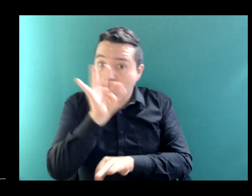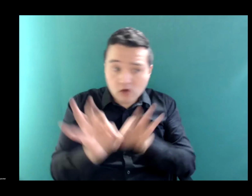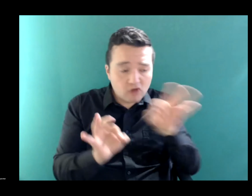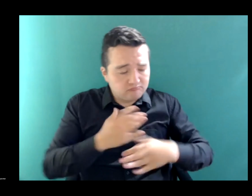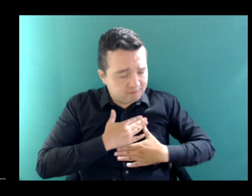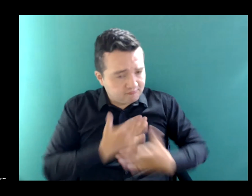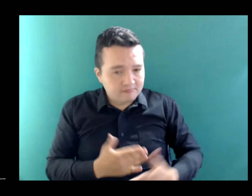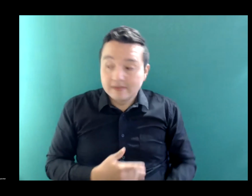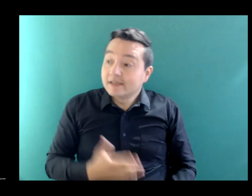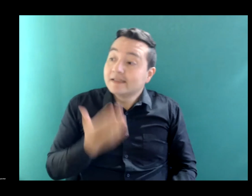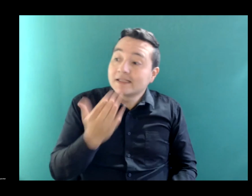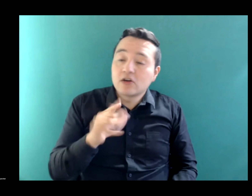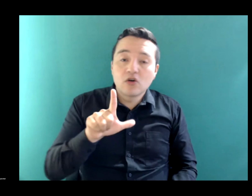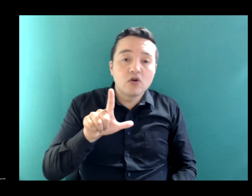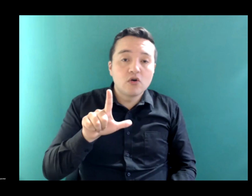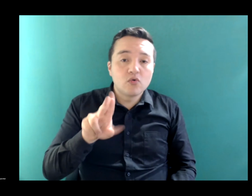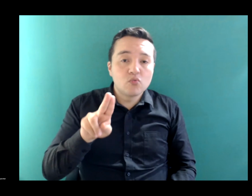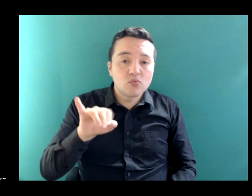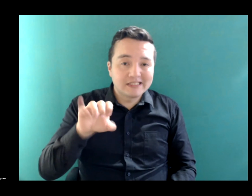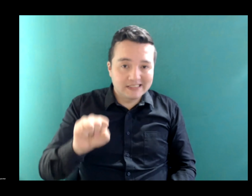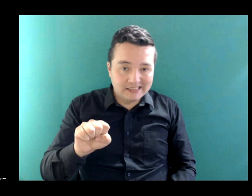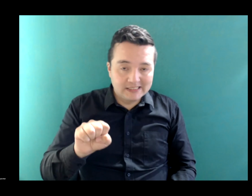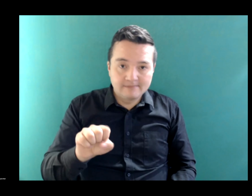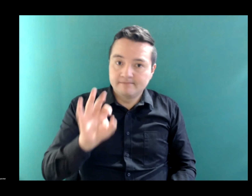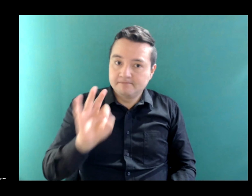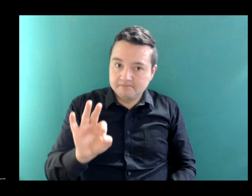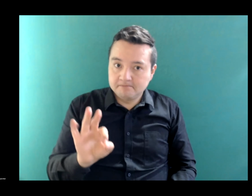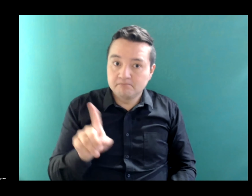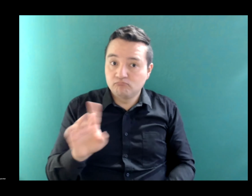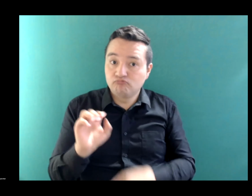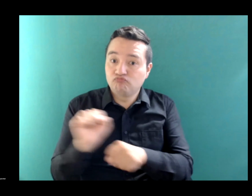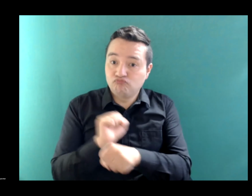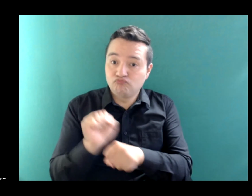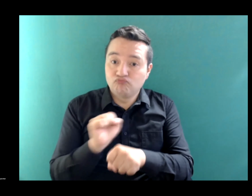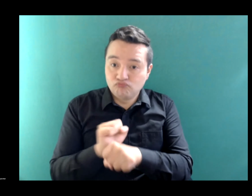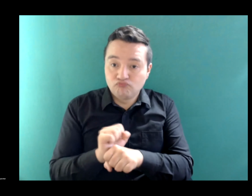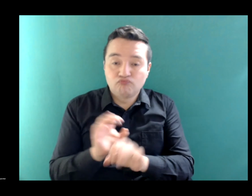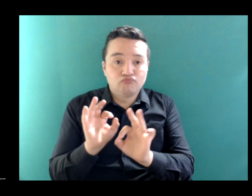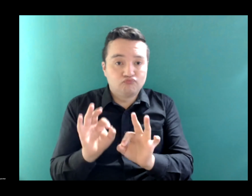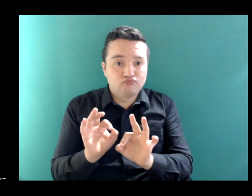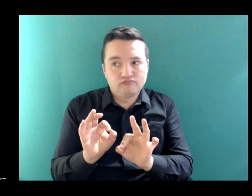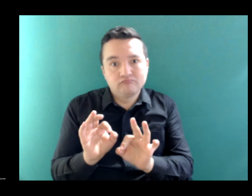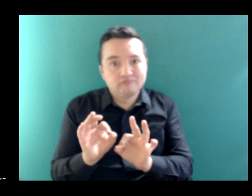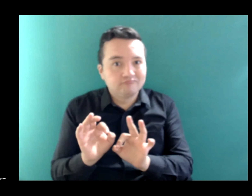So thank you for this opportunity, if you have questions, I will be glad to answer. Thank you very much Luis.